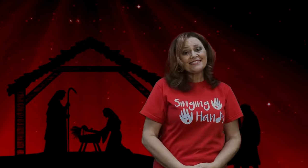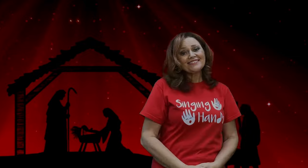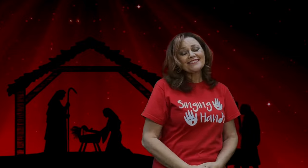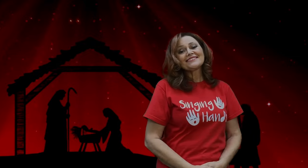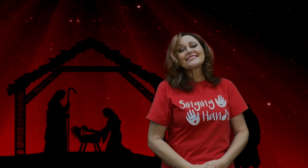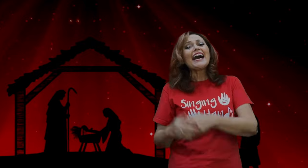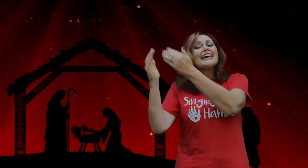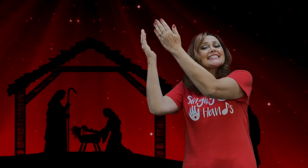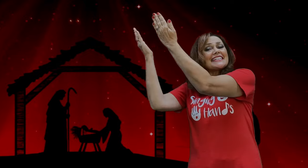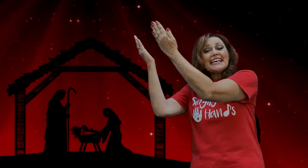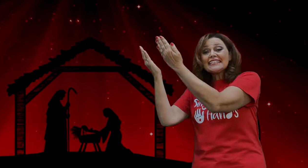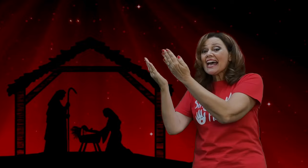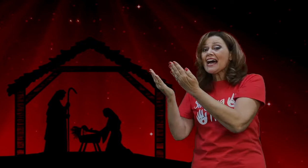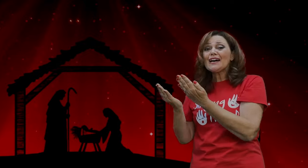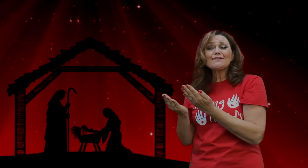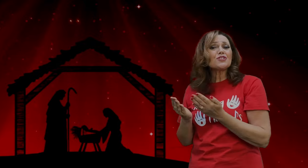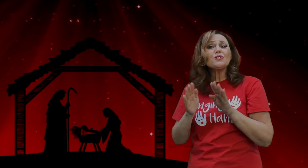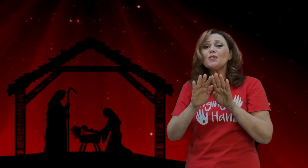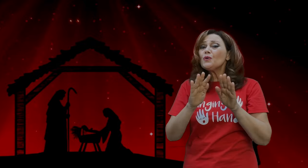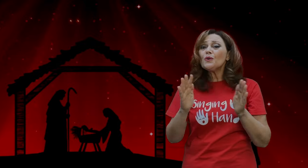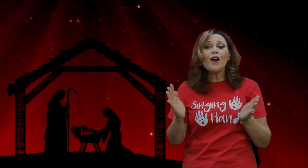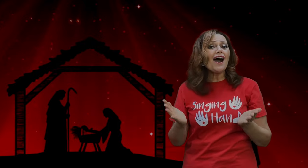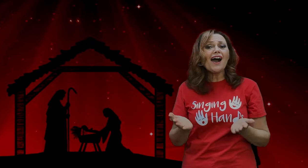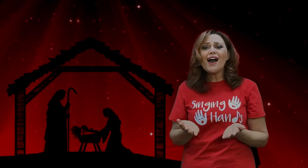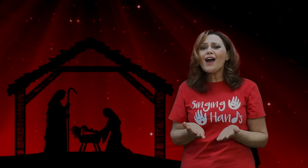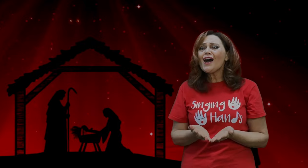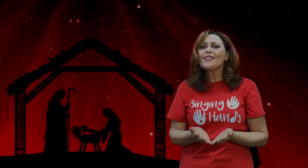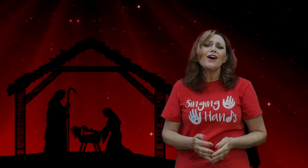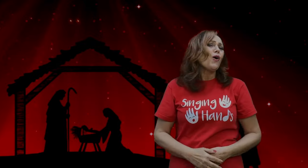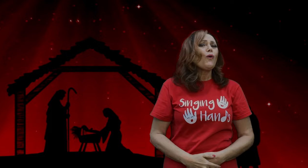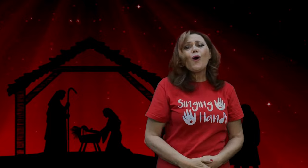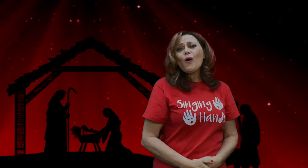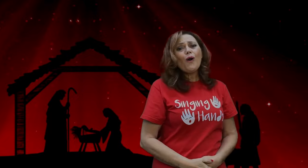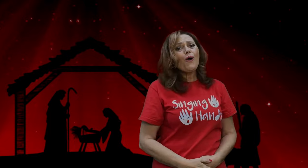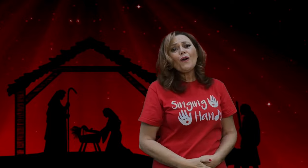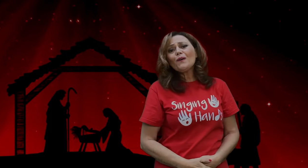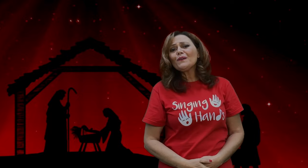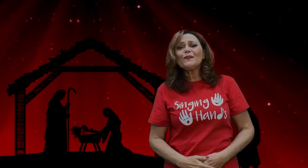Sent down to Earth, oh oh